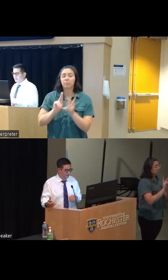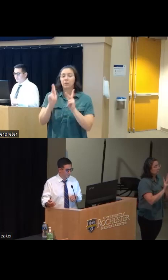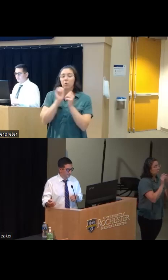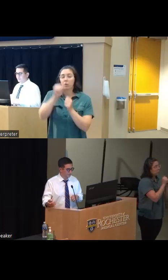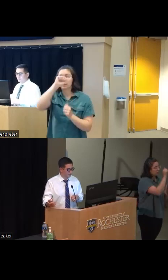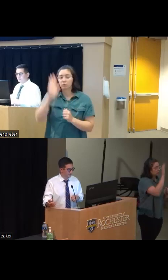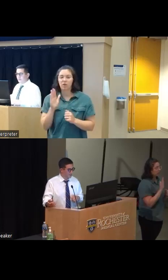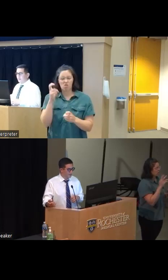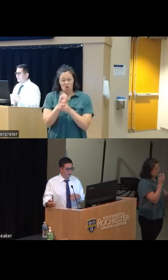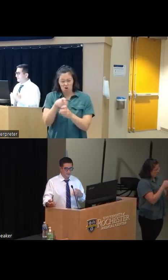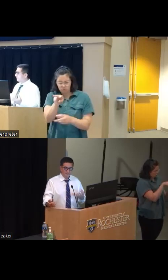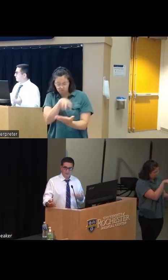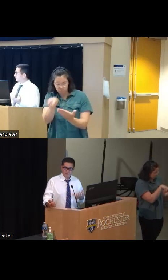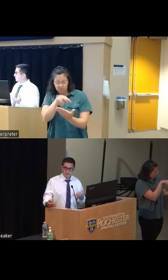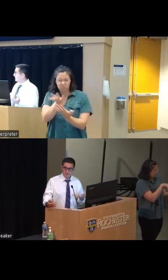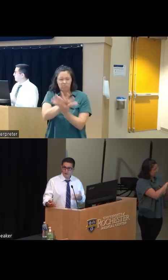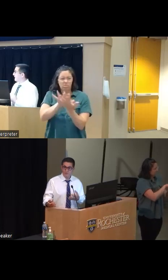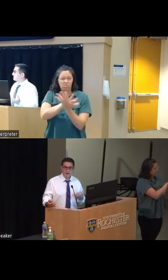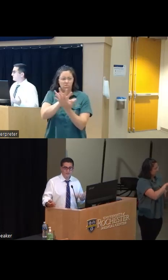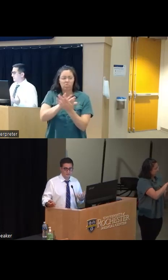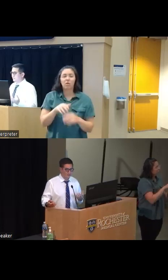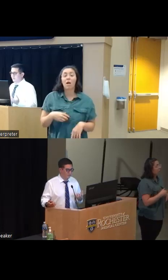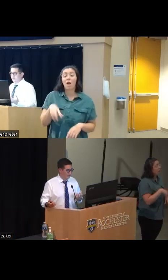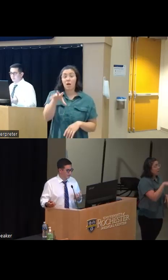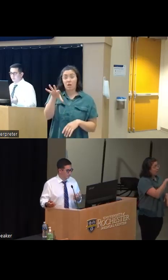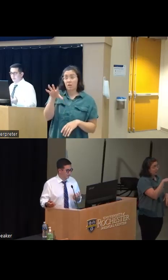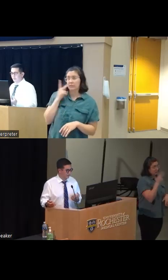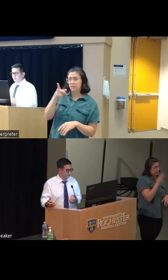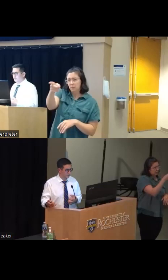a harder time doing this and same thing with determining how fast something is moving and